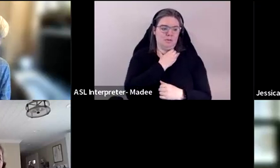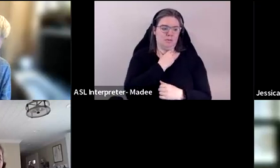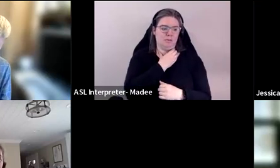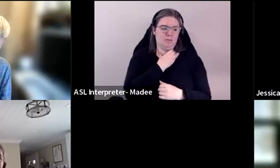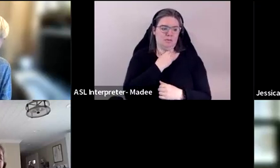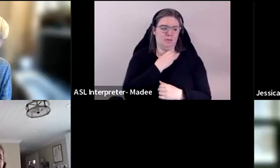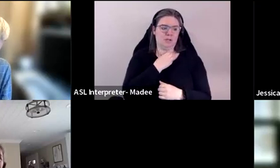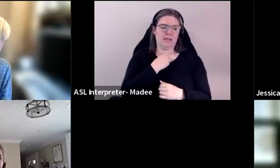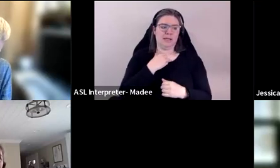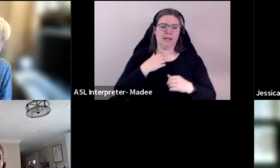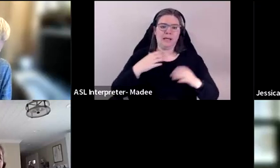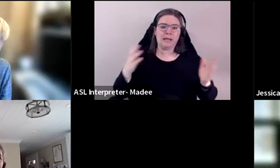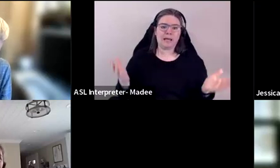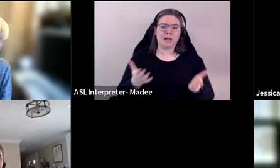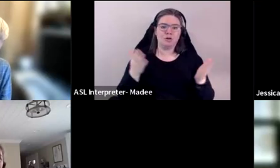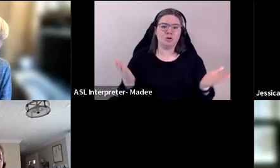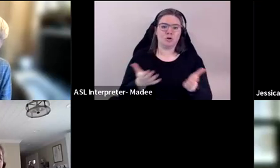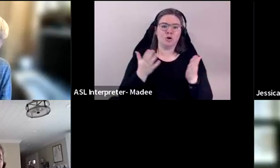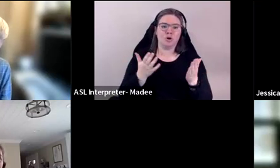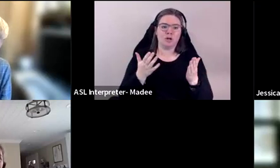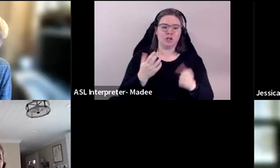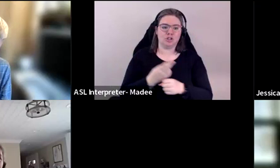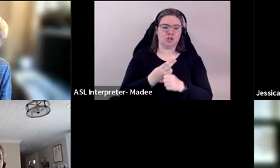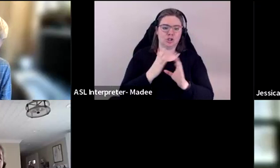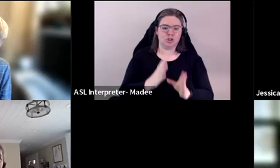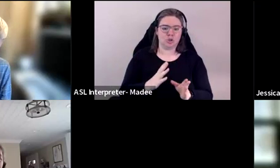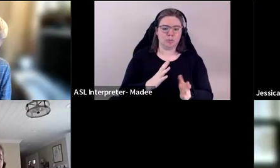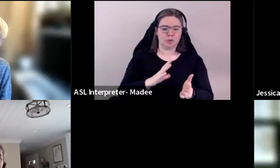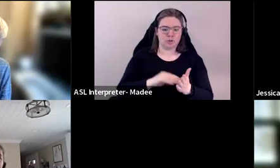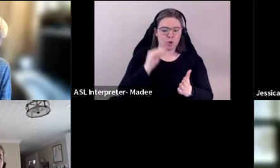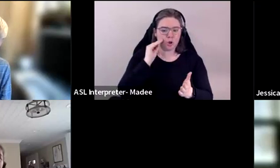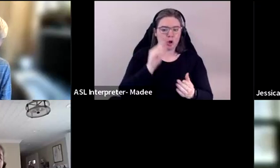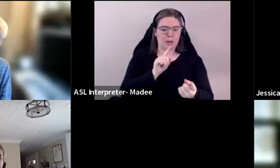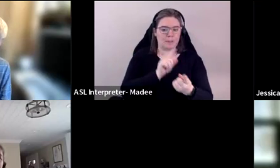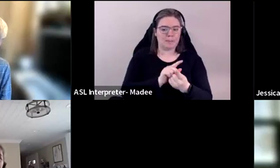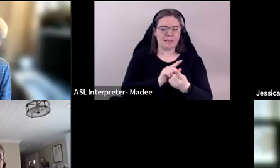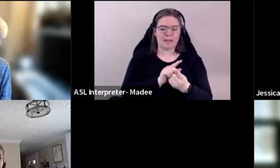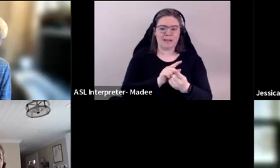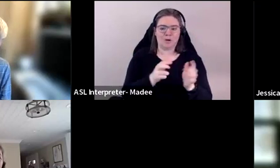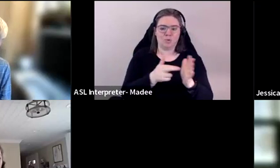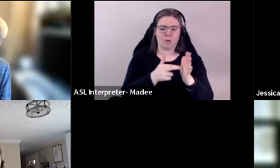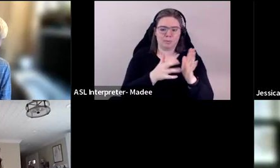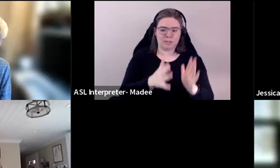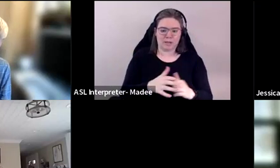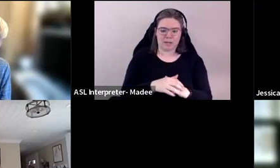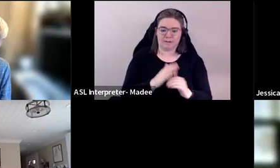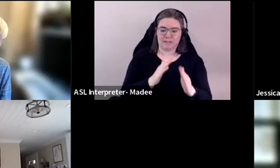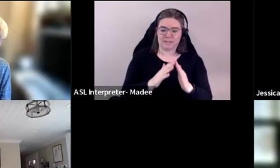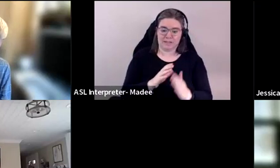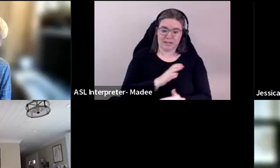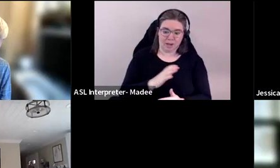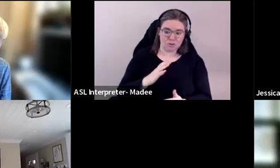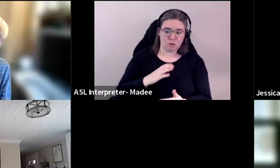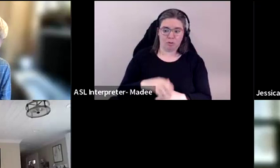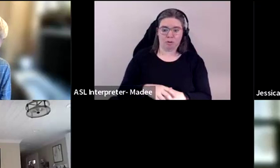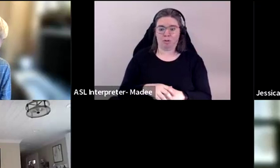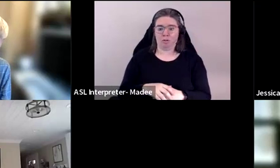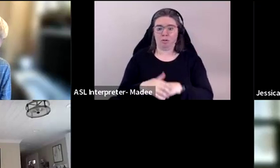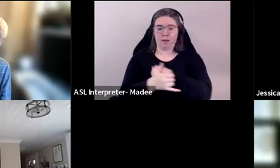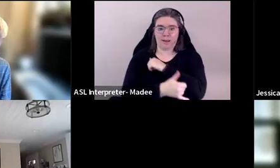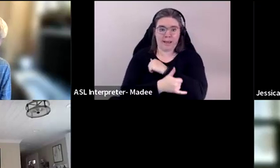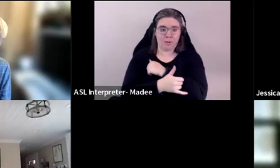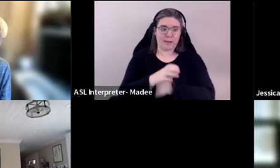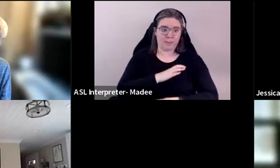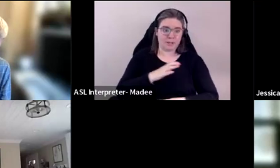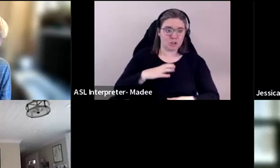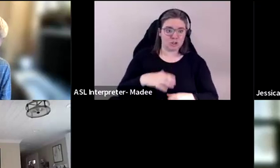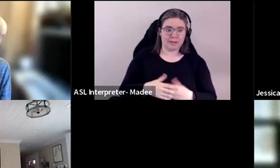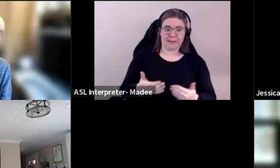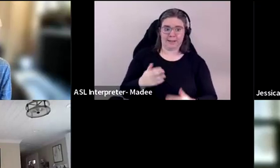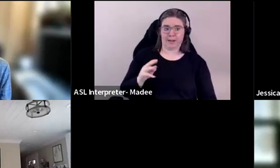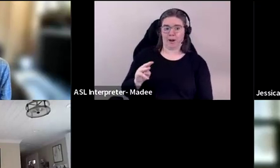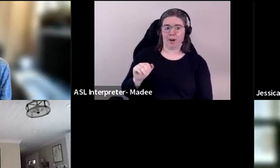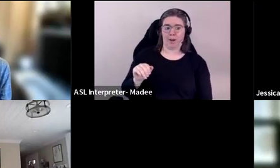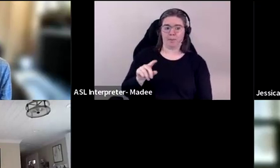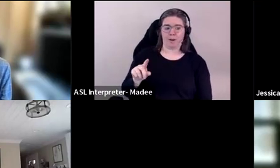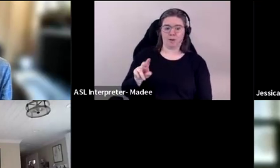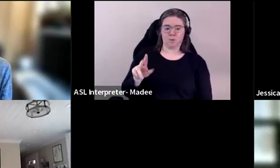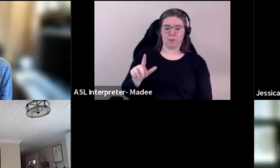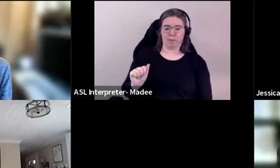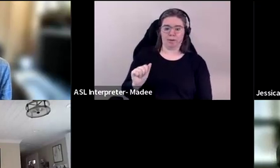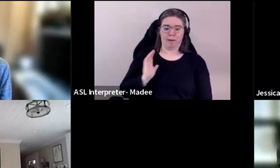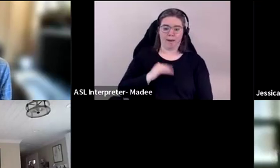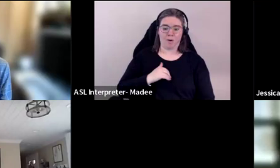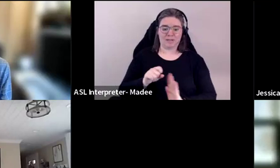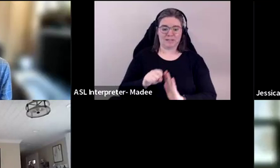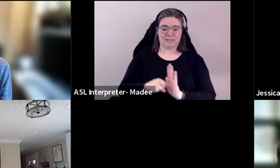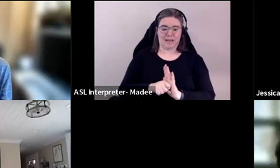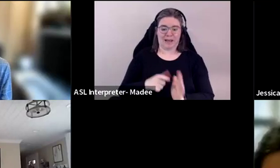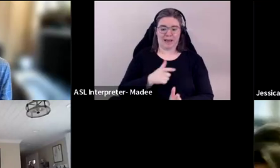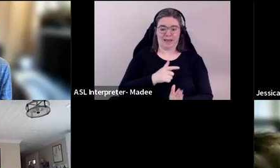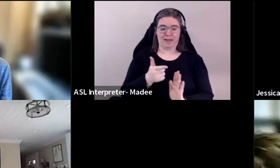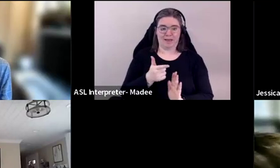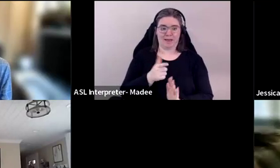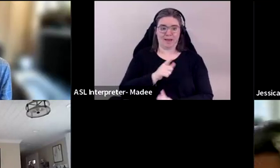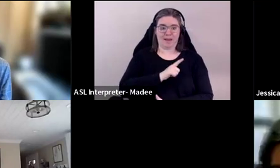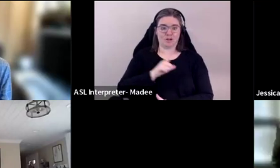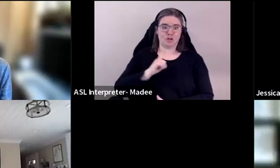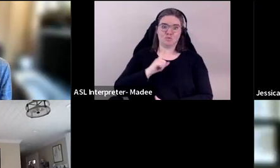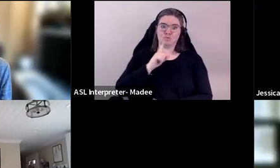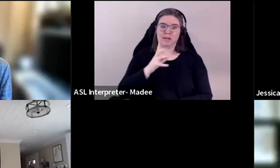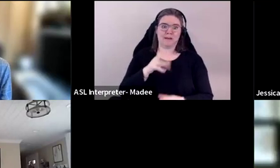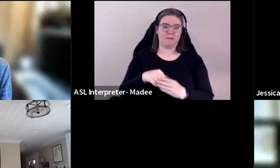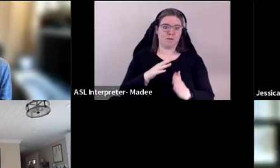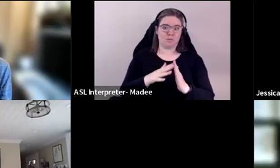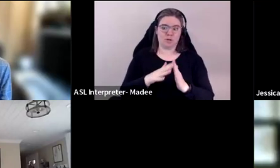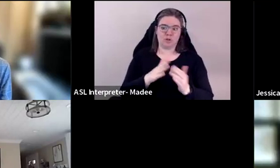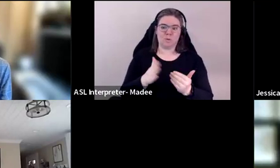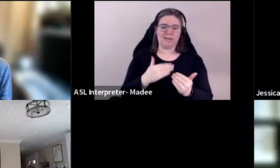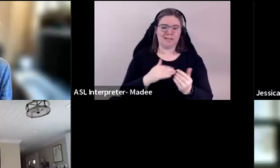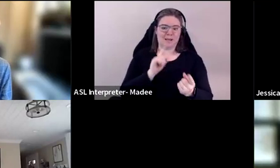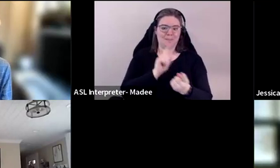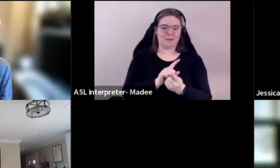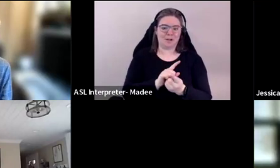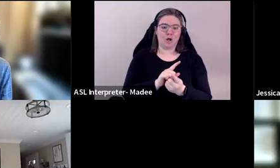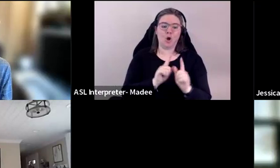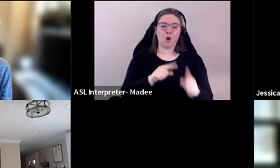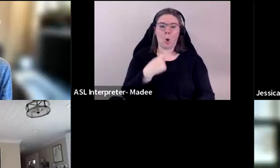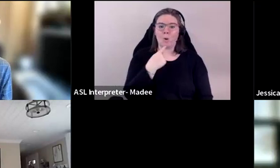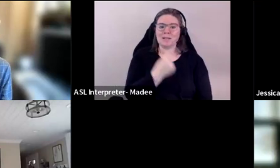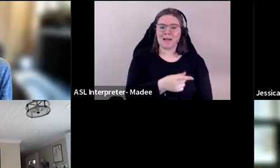Theresa Martinosky: to get to know their representatives, whether it's their city Council representative in their ward, or the County Commissioner, or here in Missoula. We're really lucky because our State legislators are always very involved in the community, so it's easy to get to know them and go tell your individual stories to them.